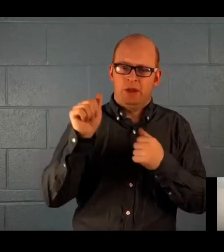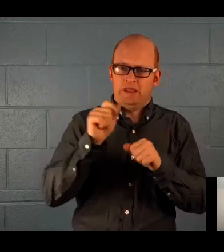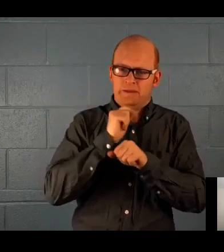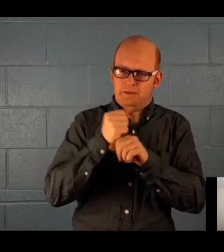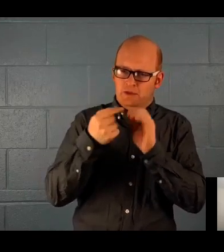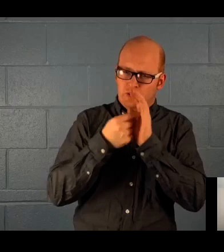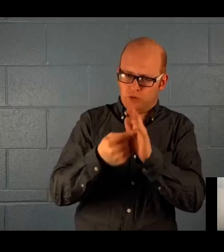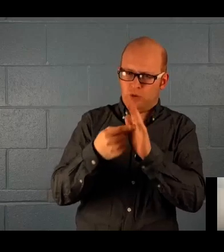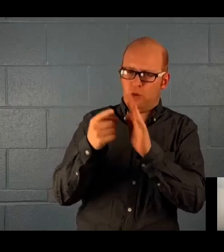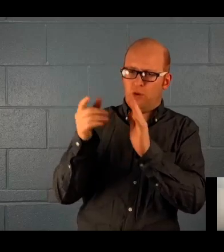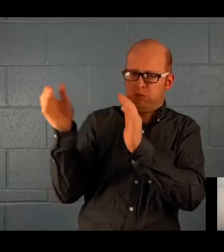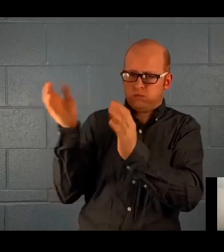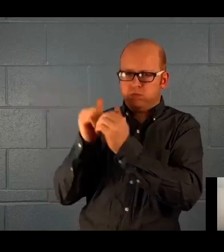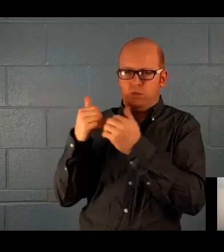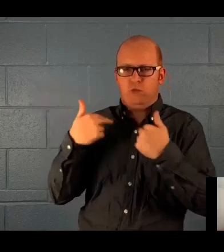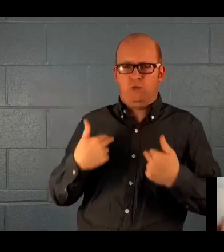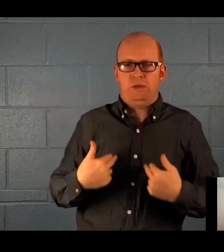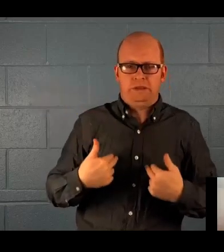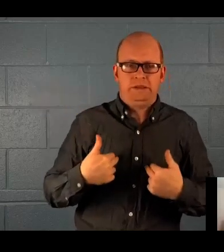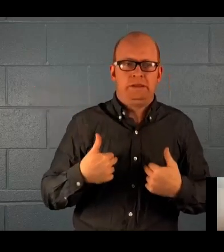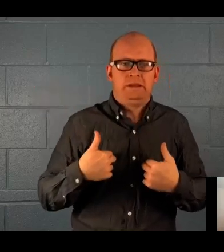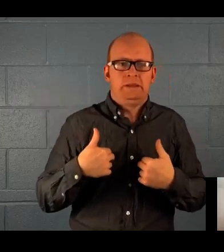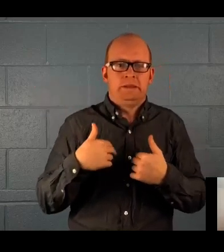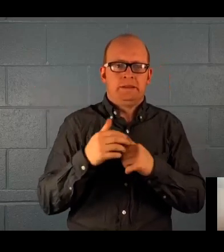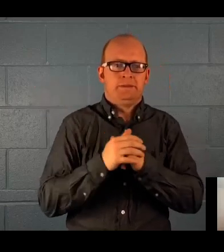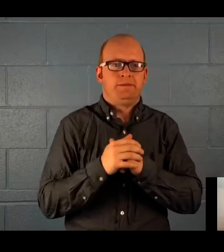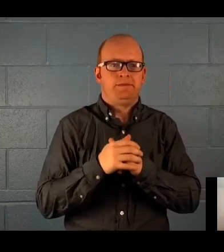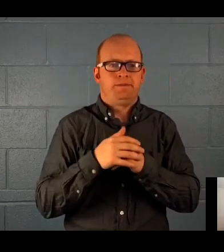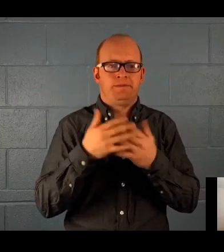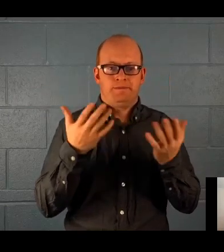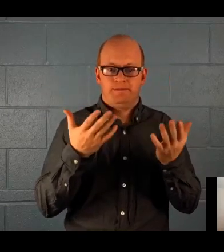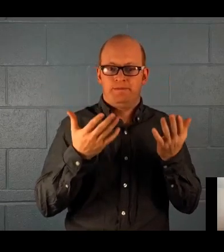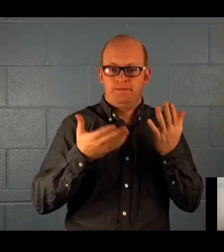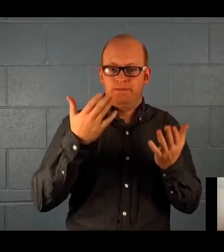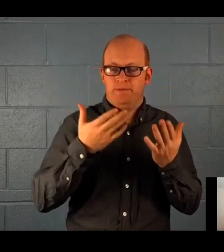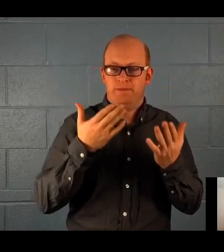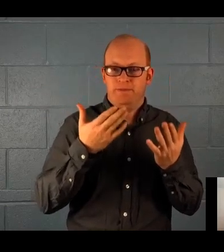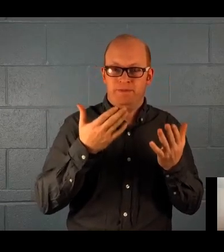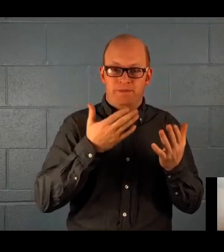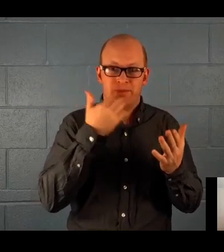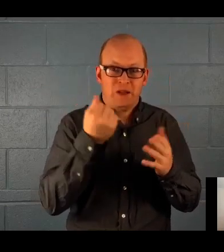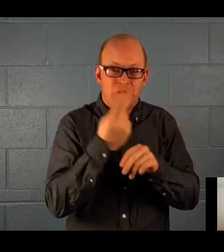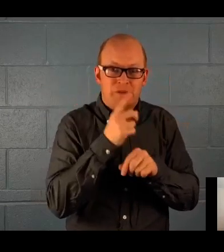it should be in the humans. It might not be informative to be testing these vectors in the mouse retinas.